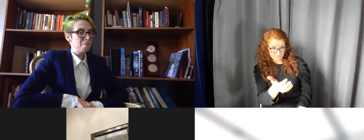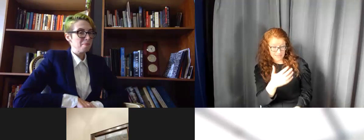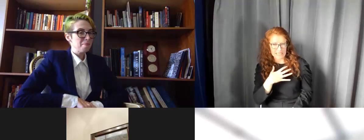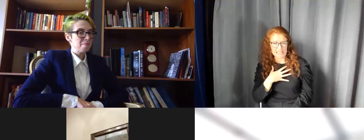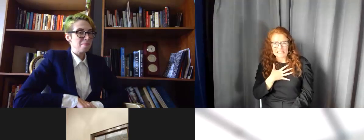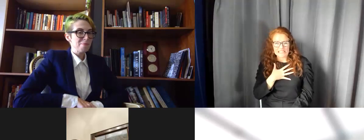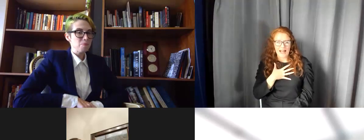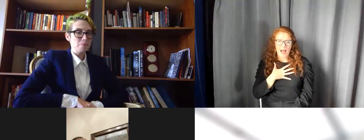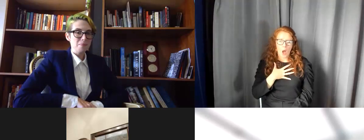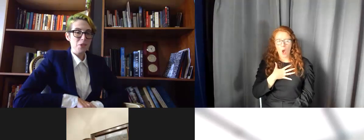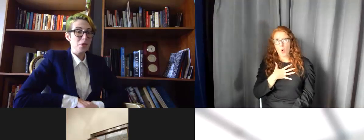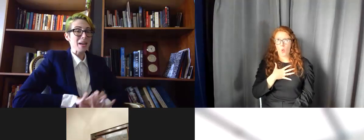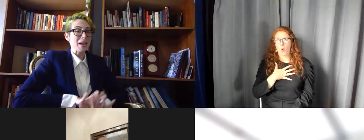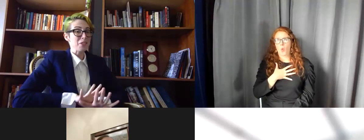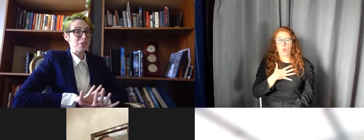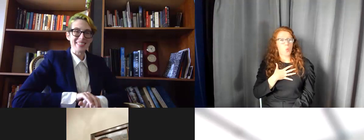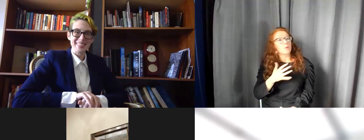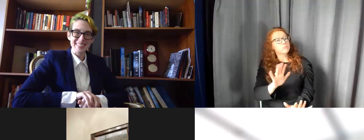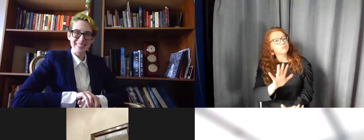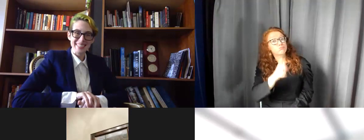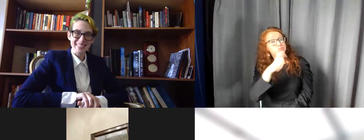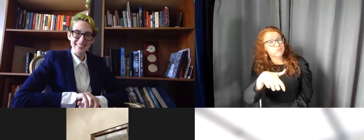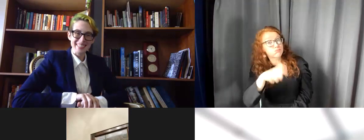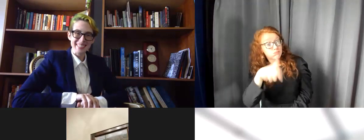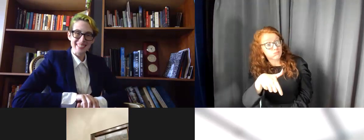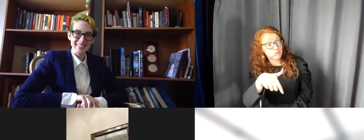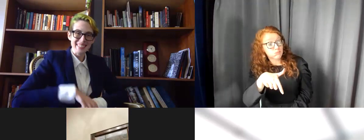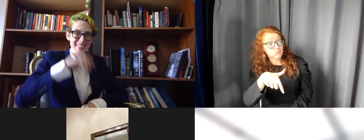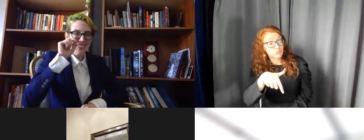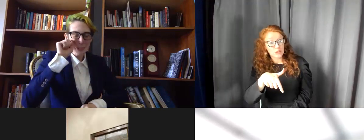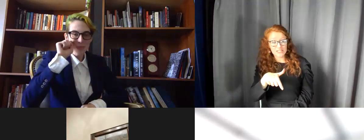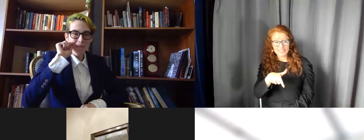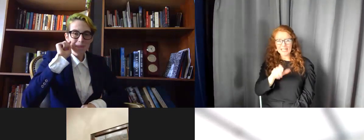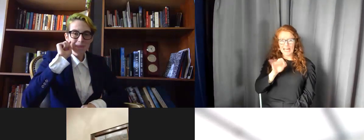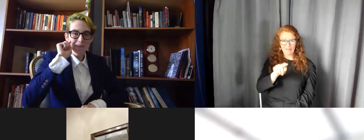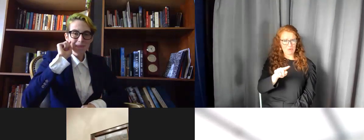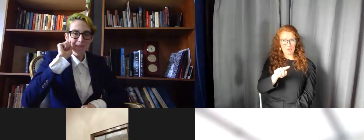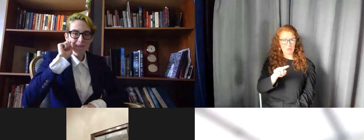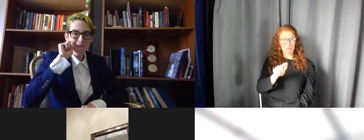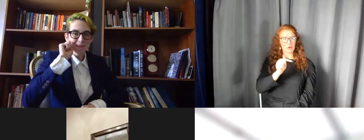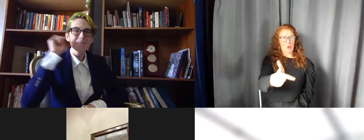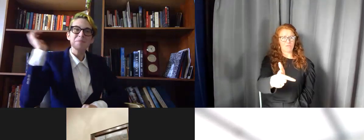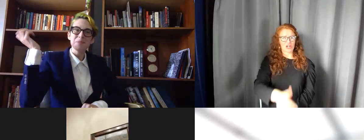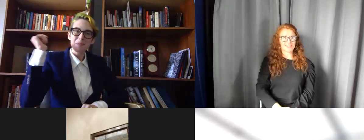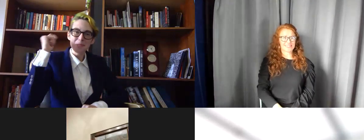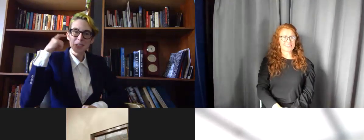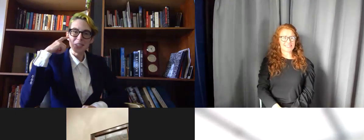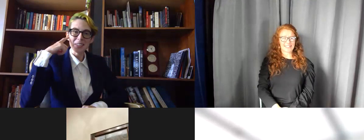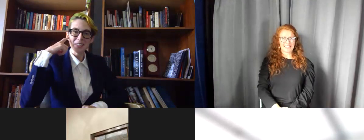Grace: Oh, boy. Grace: you'll have to. If you have some thoughts, you can. A 100% go first.